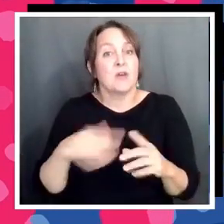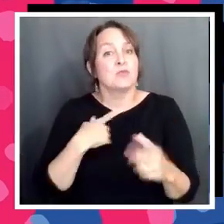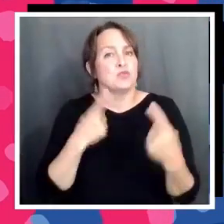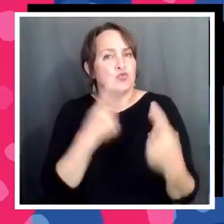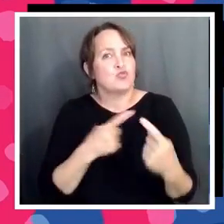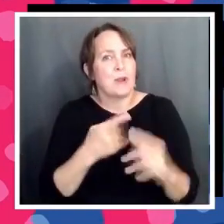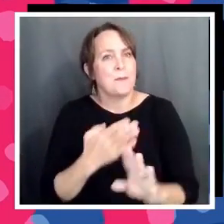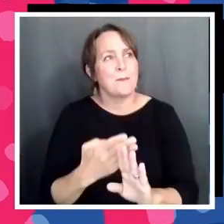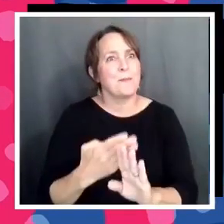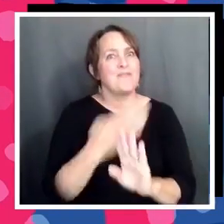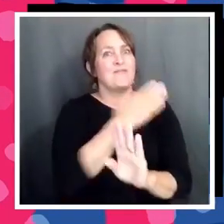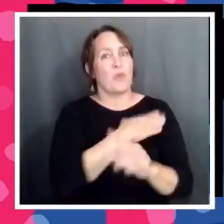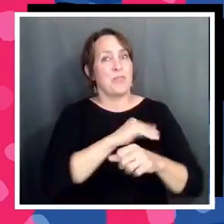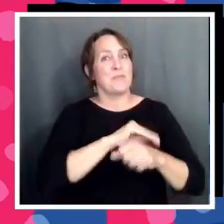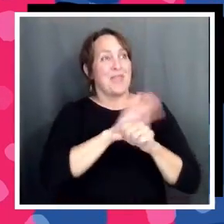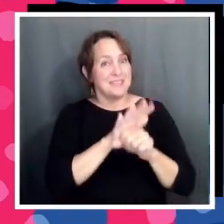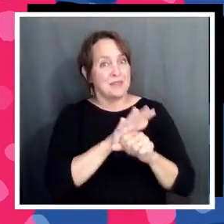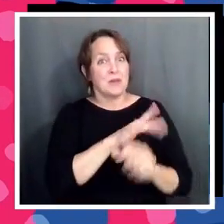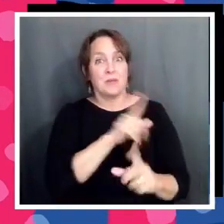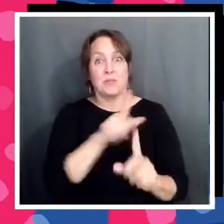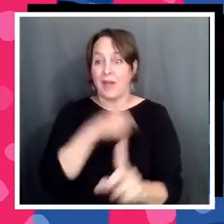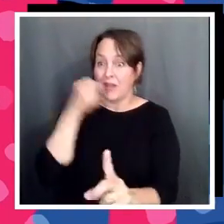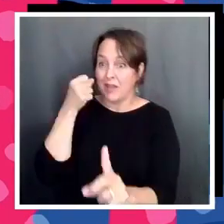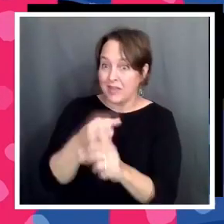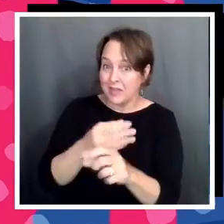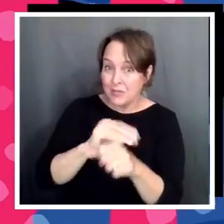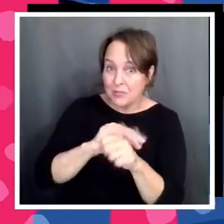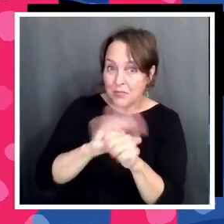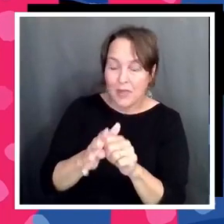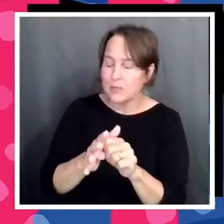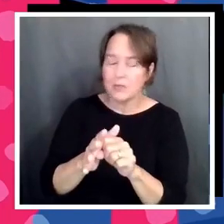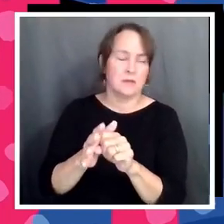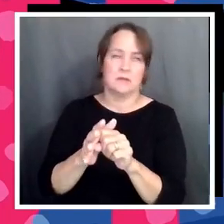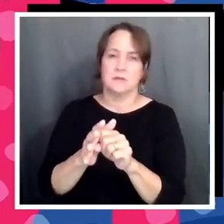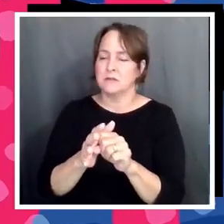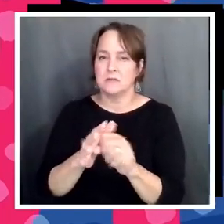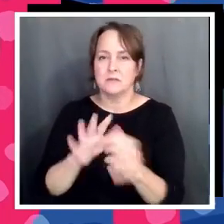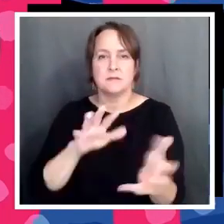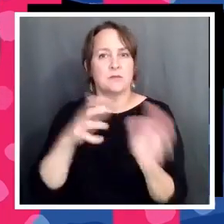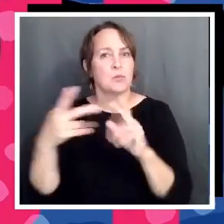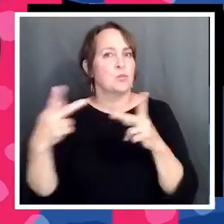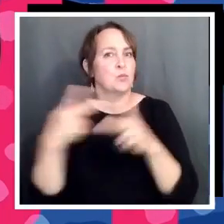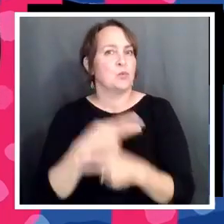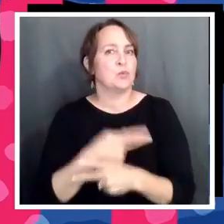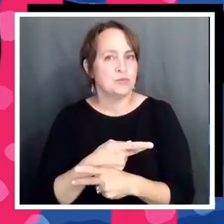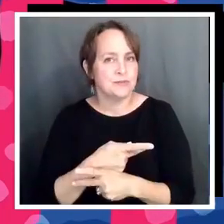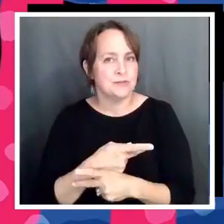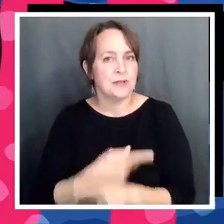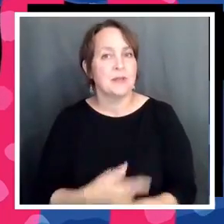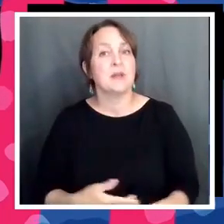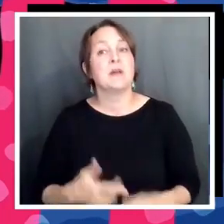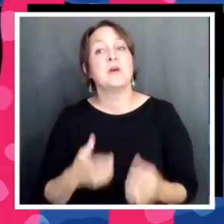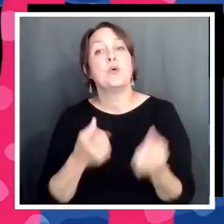LACK OF CHILD CARE. WE WERE ALREADY STRUGGLING